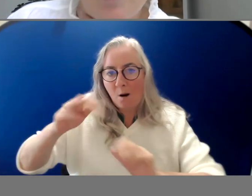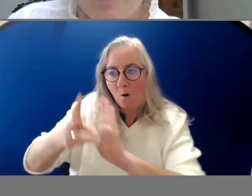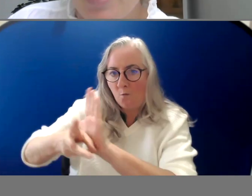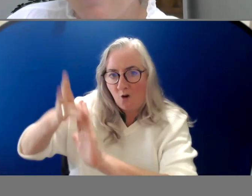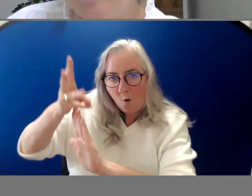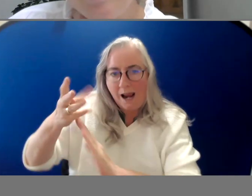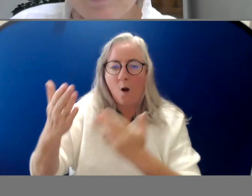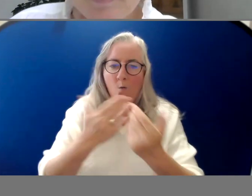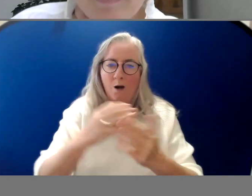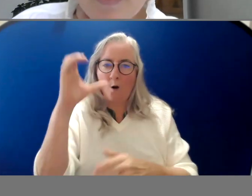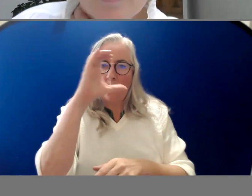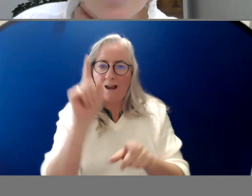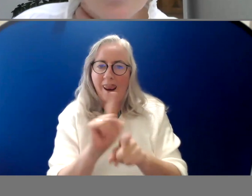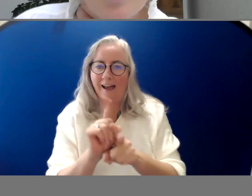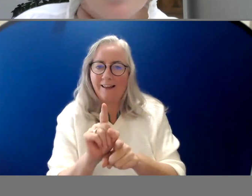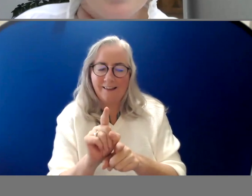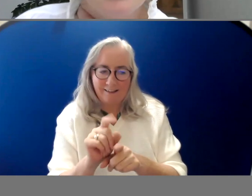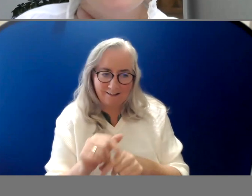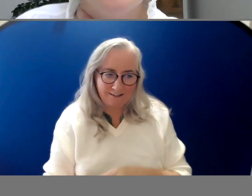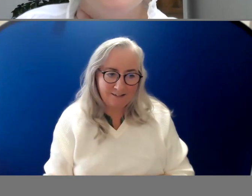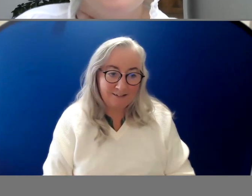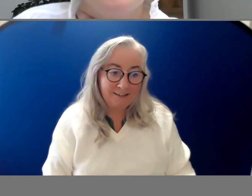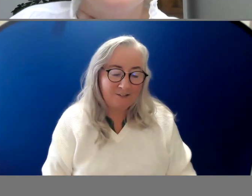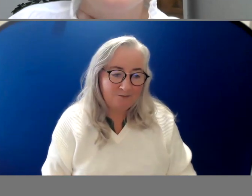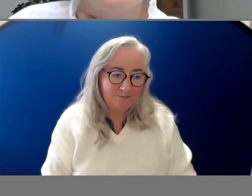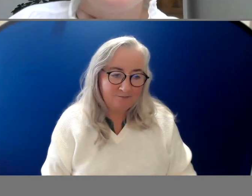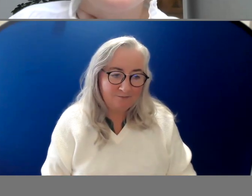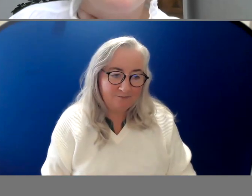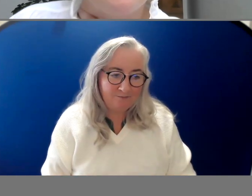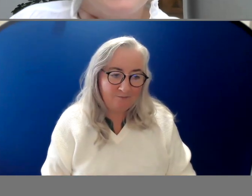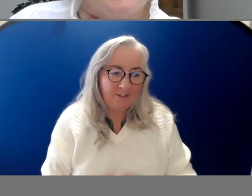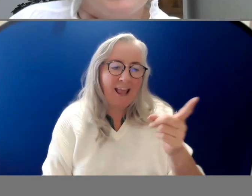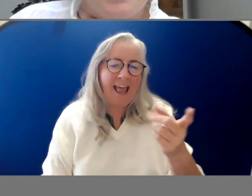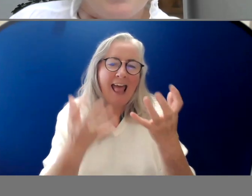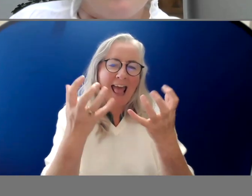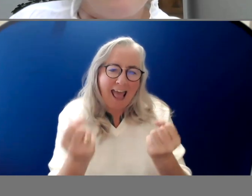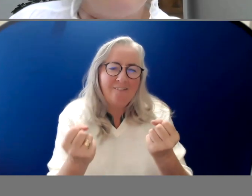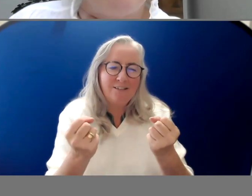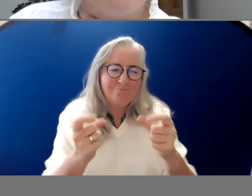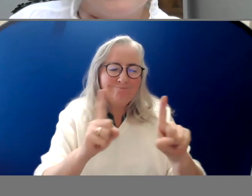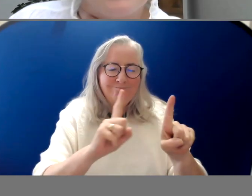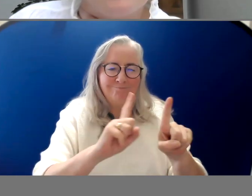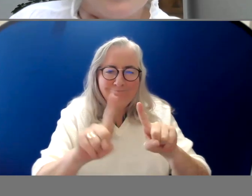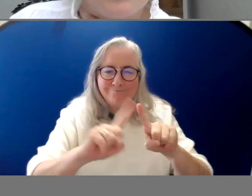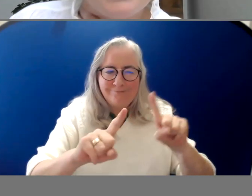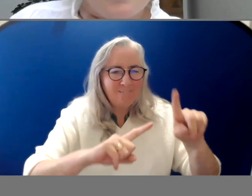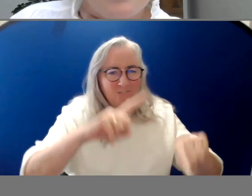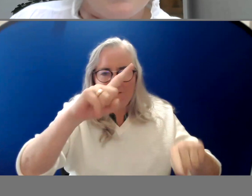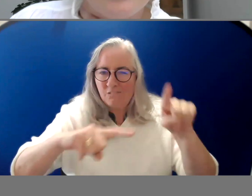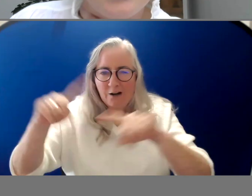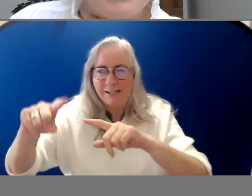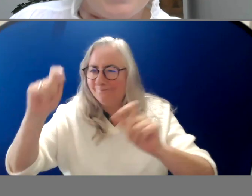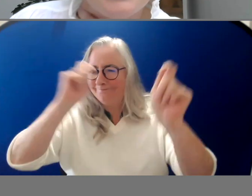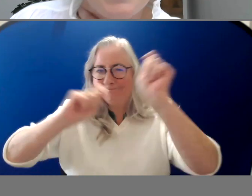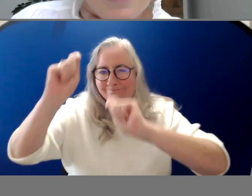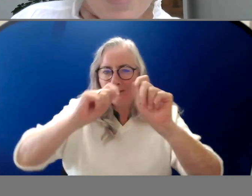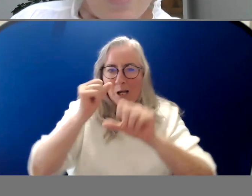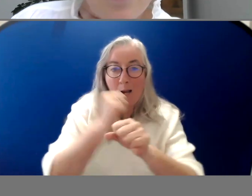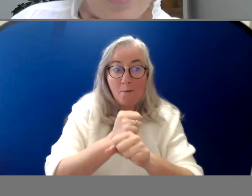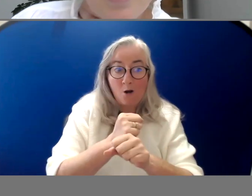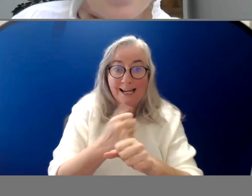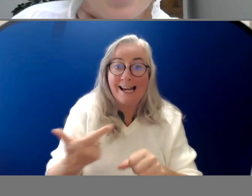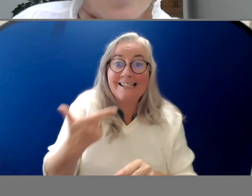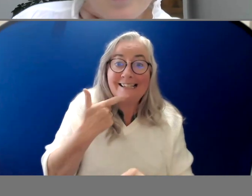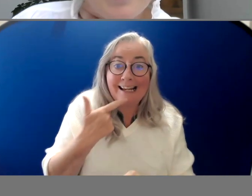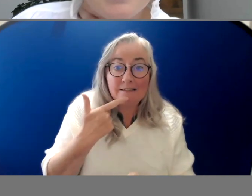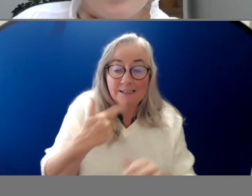handrails there are I suppose varying thoughts on introducing a second hand rail at a lower height